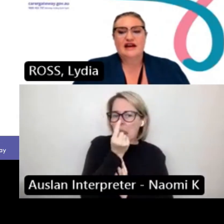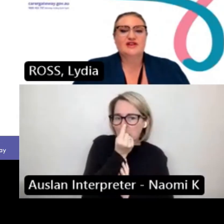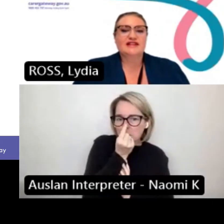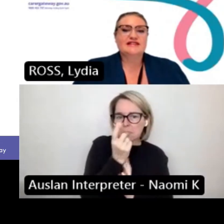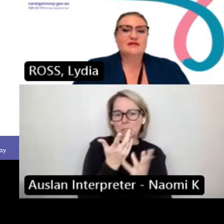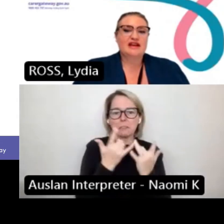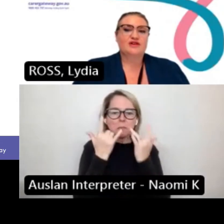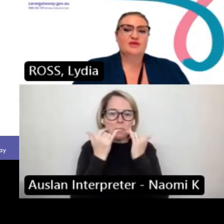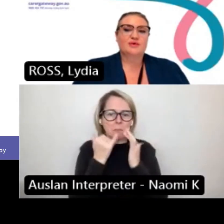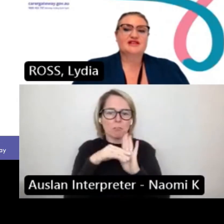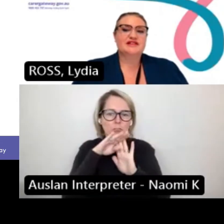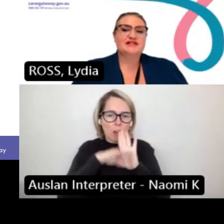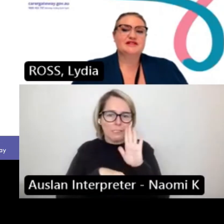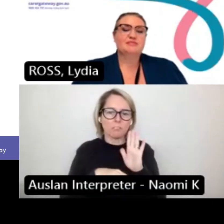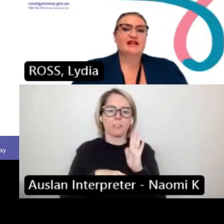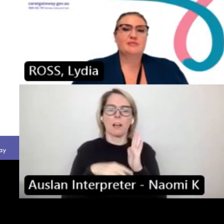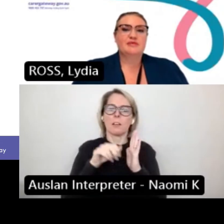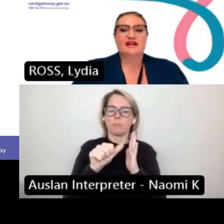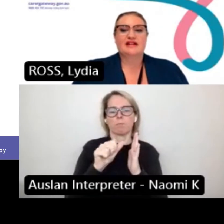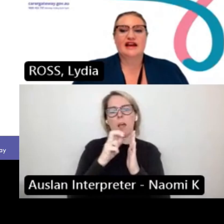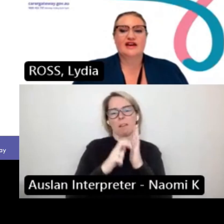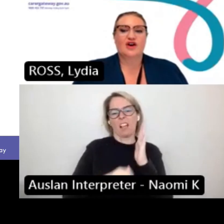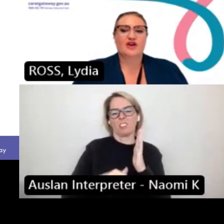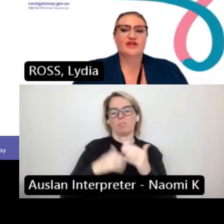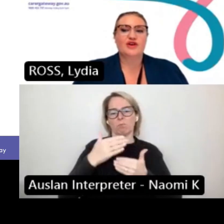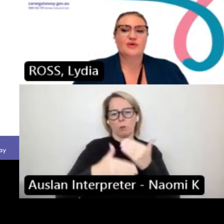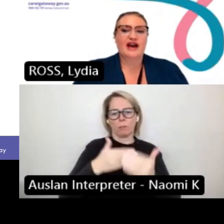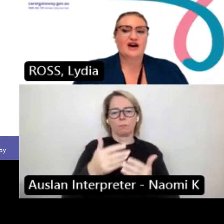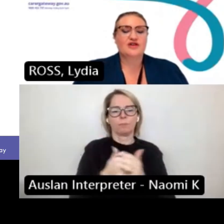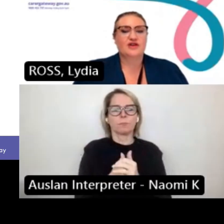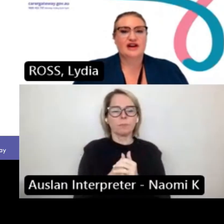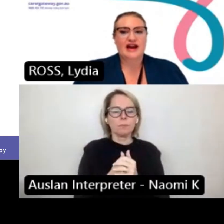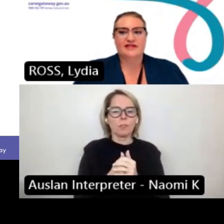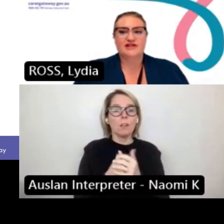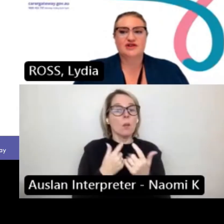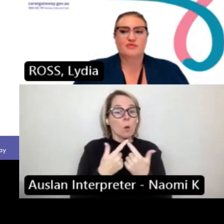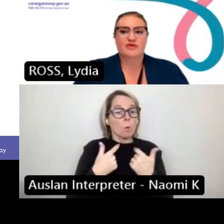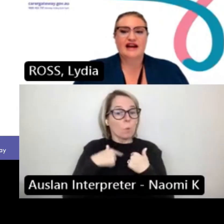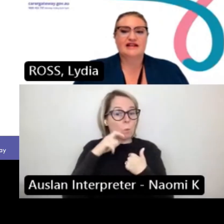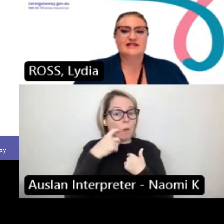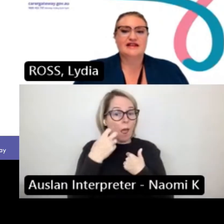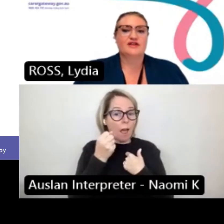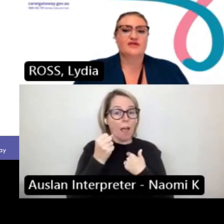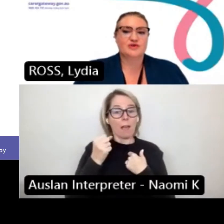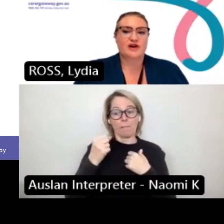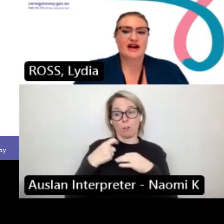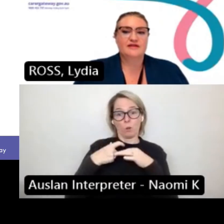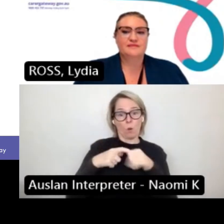and you can submit your questions by clicking on the Q&A icon at the top right-hand side of your screen.